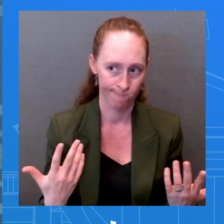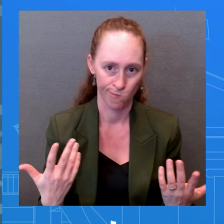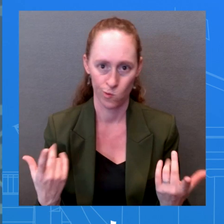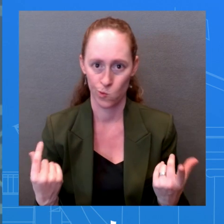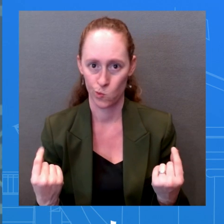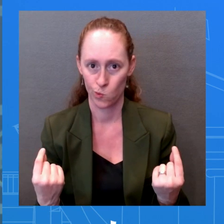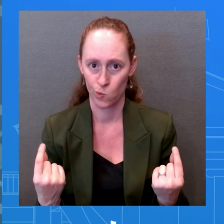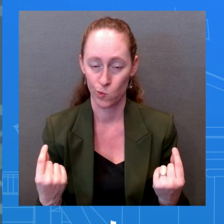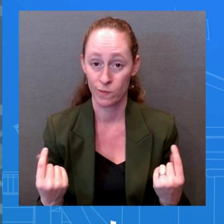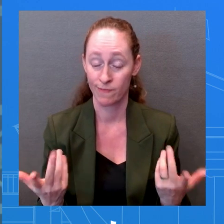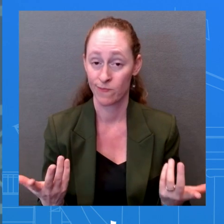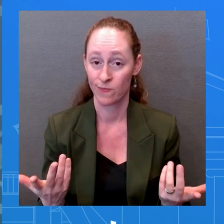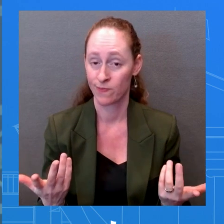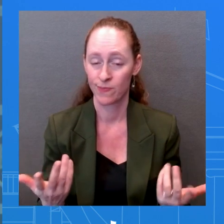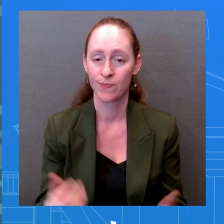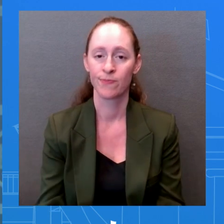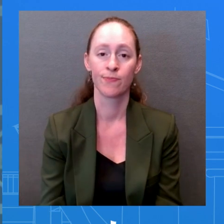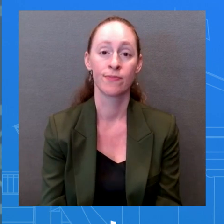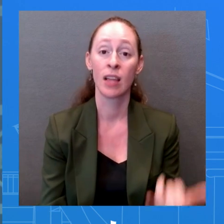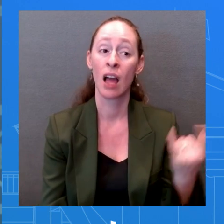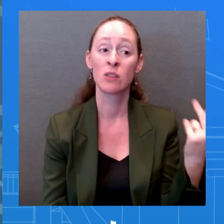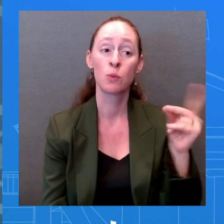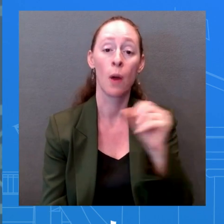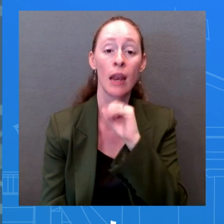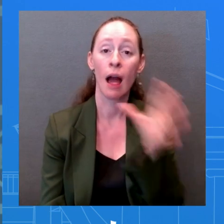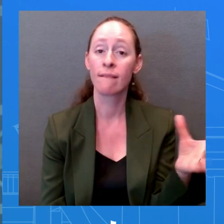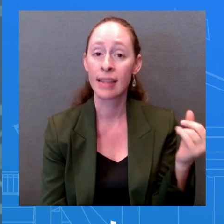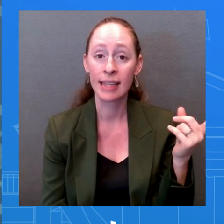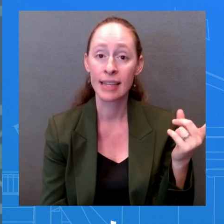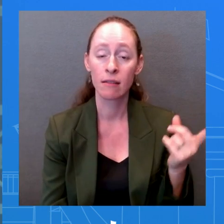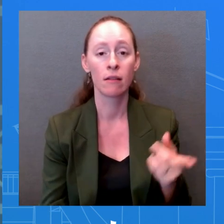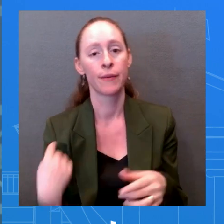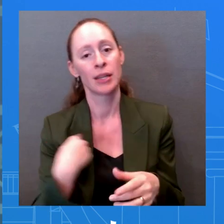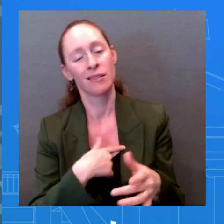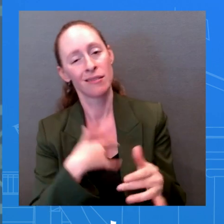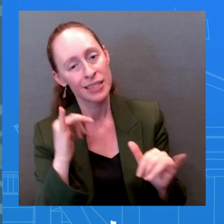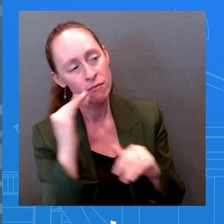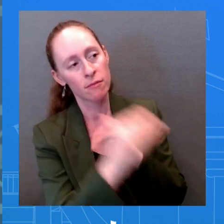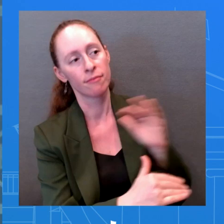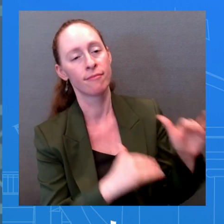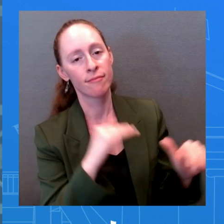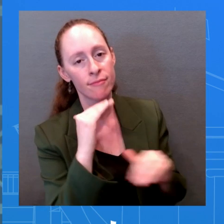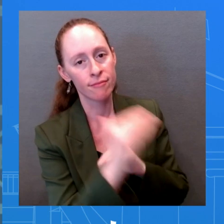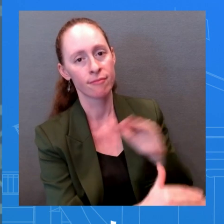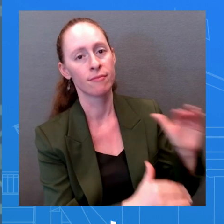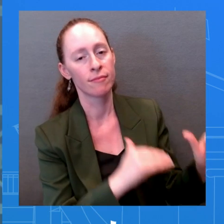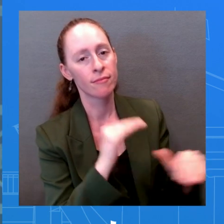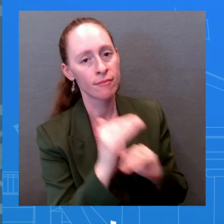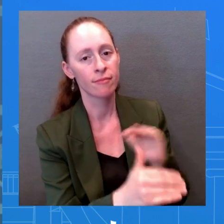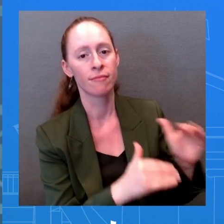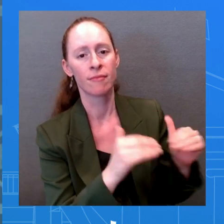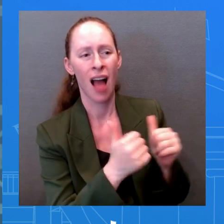is in regular touch with Congress, as you're asking me, on a number of priorities, including immigration reform, and we will continue to,